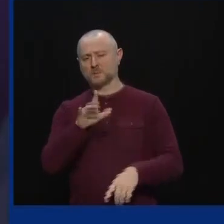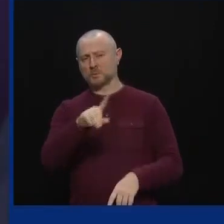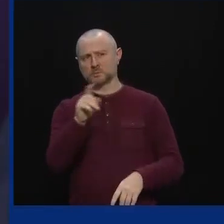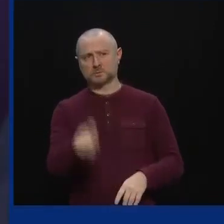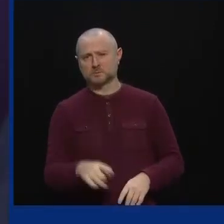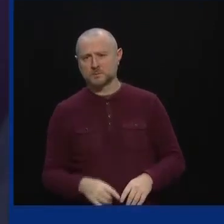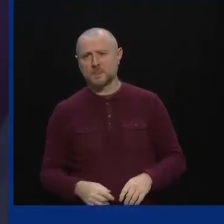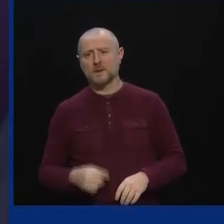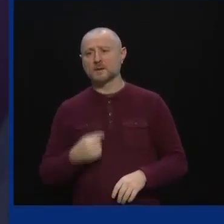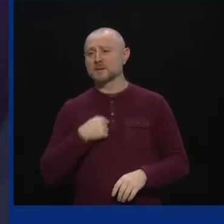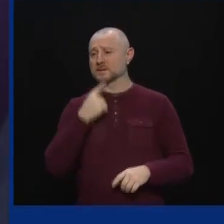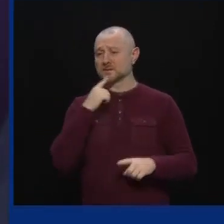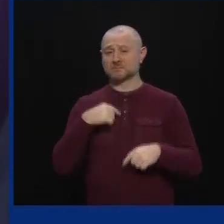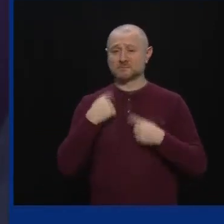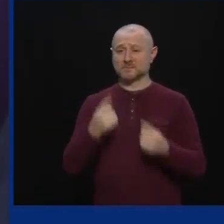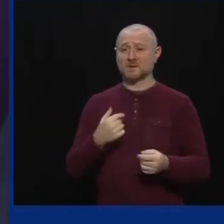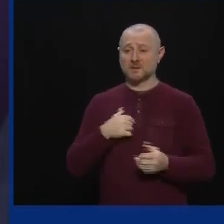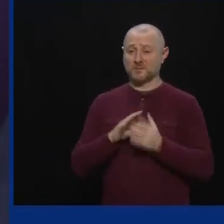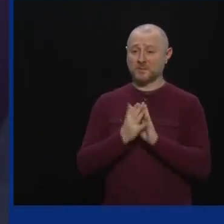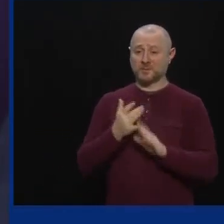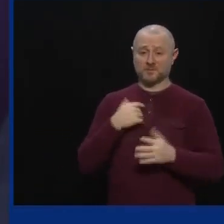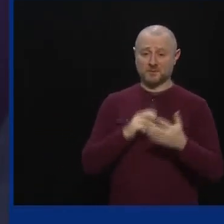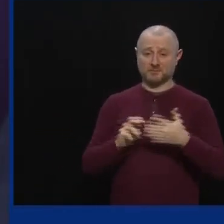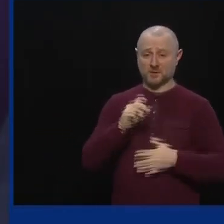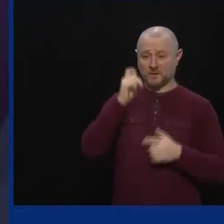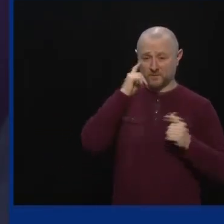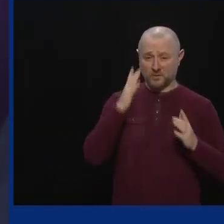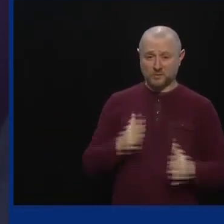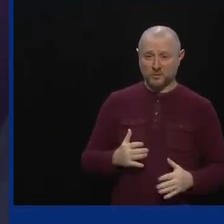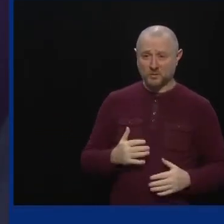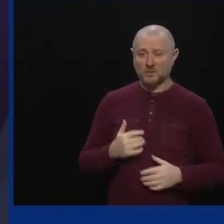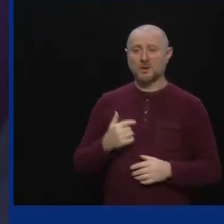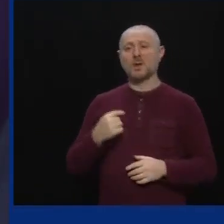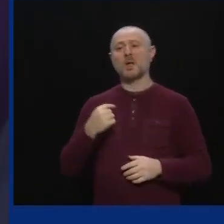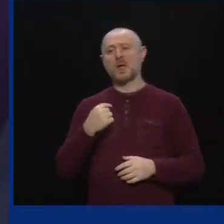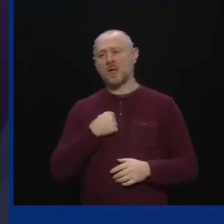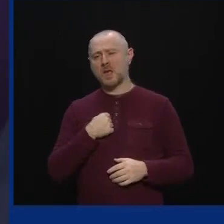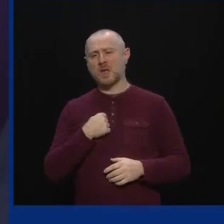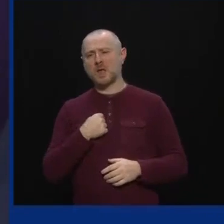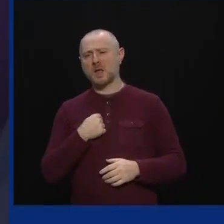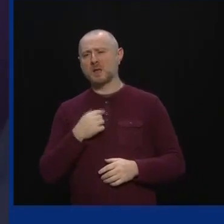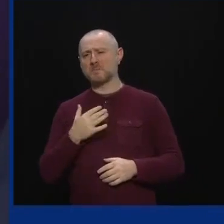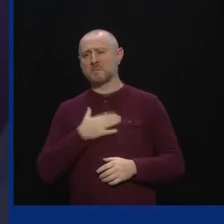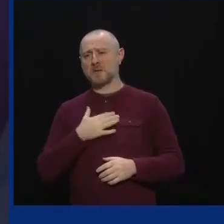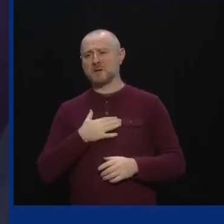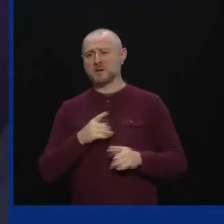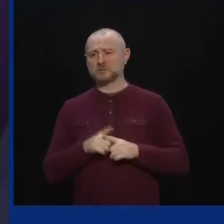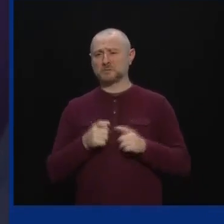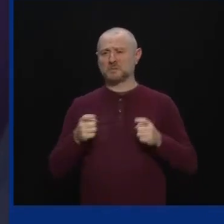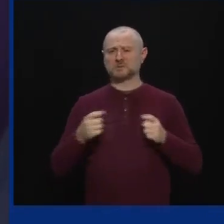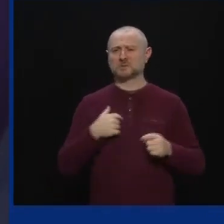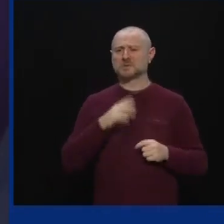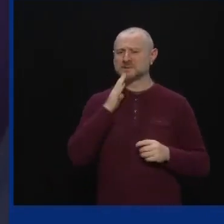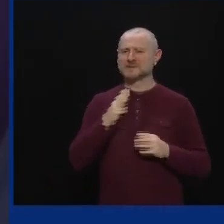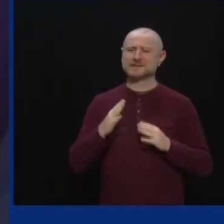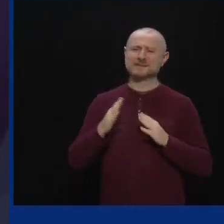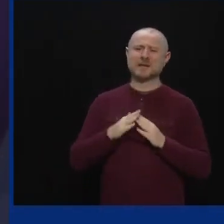REVEAL WHO YOU'VE BEEN MEETING WITH IN SOME OF THESE MEETINGS? SURE. I'M HAPPY TO ANSWER THAT QUESTION. I SAID ON DAY ONE, MY